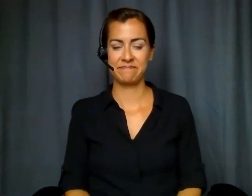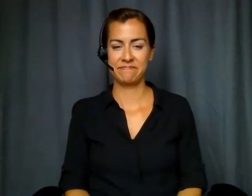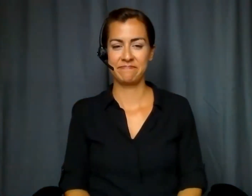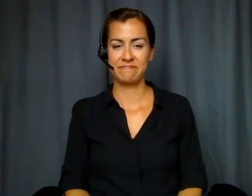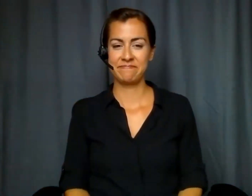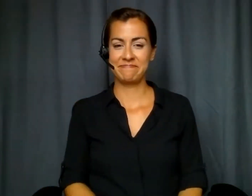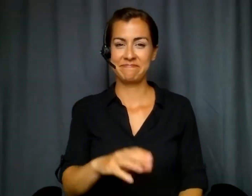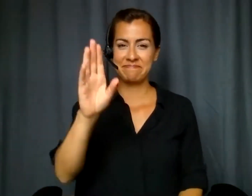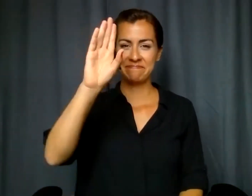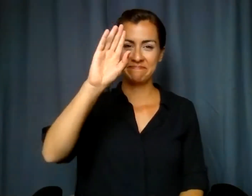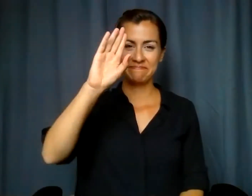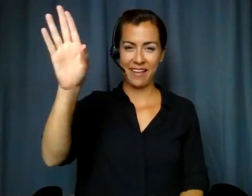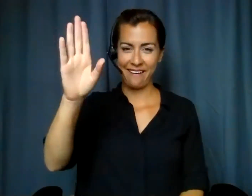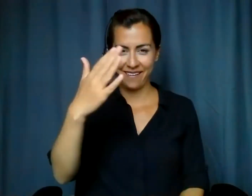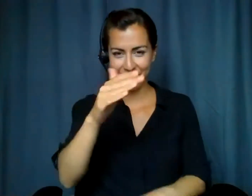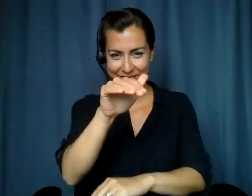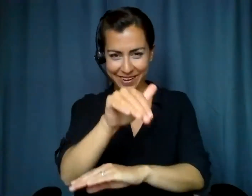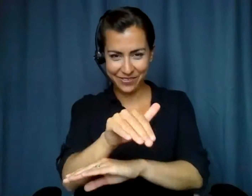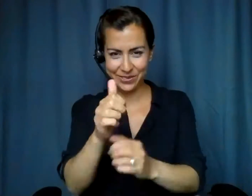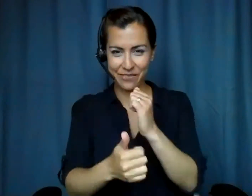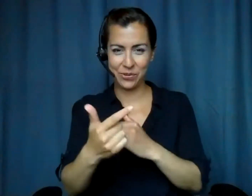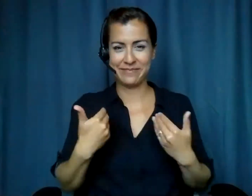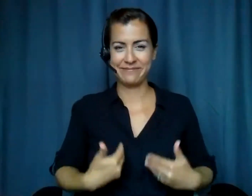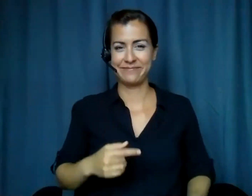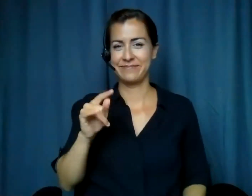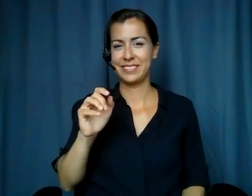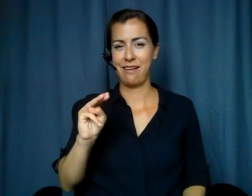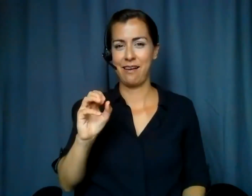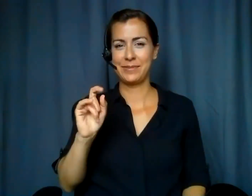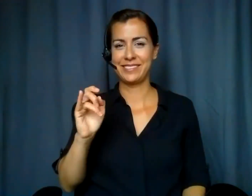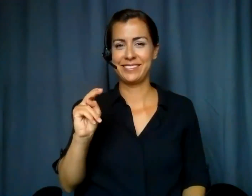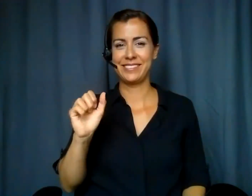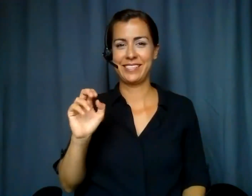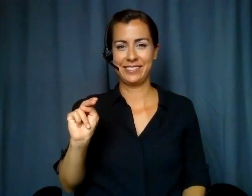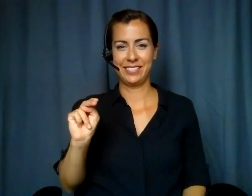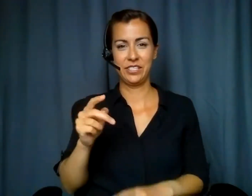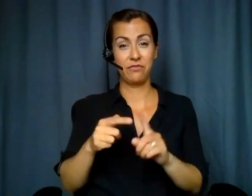to assist them, and it prohibits any literacy or knowledge tests.